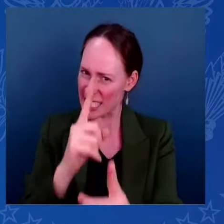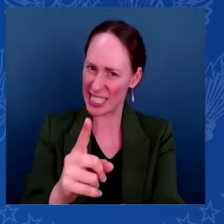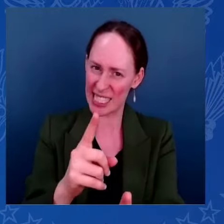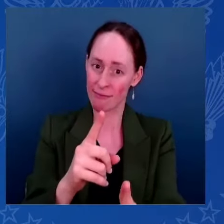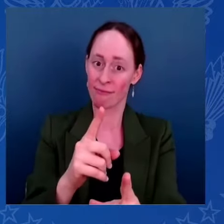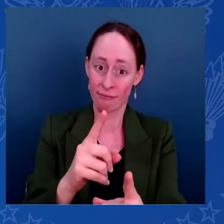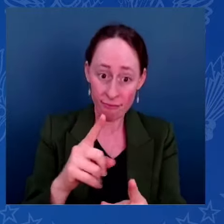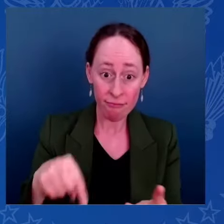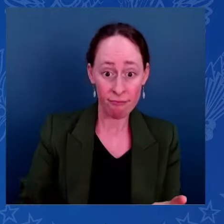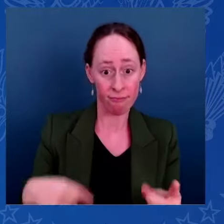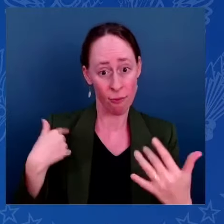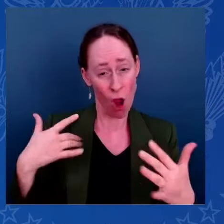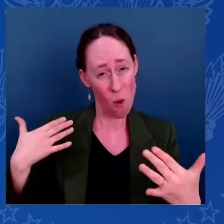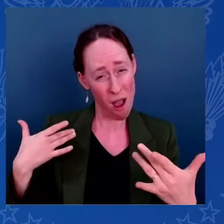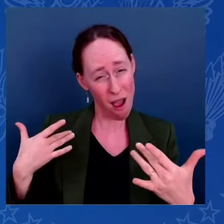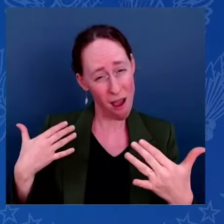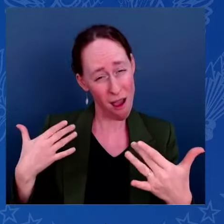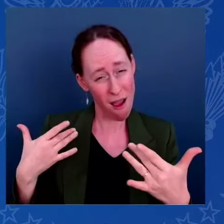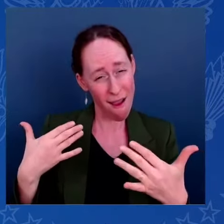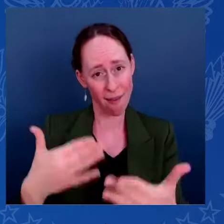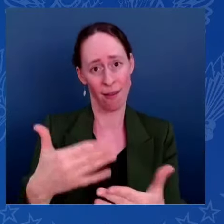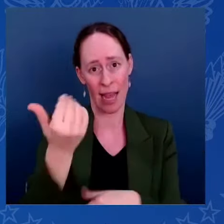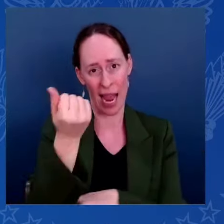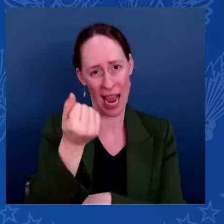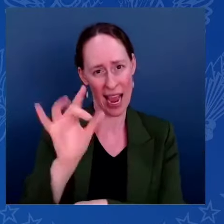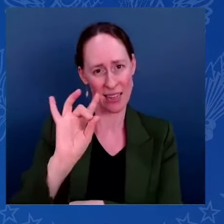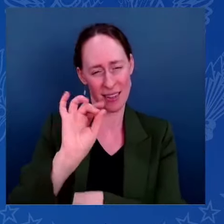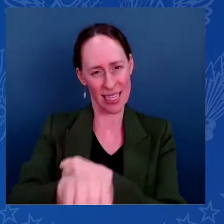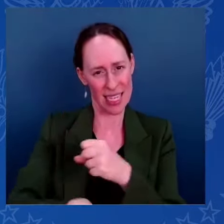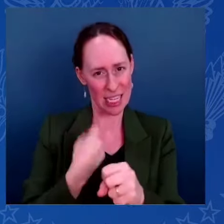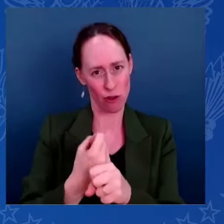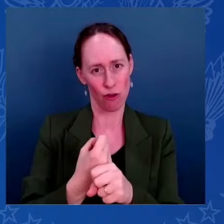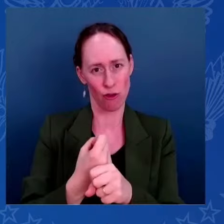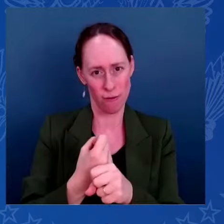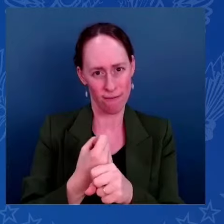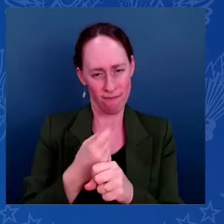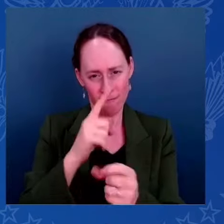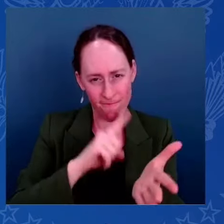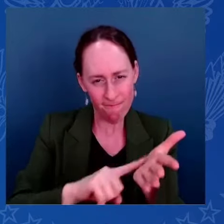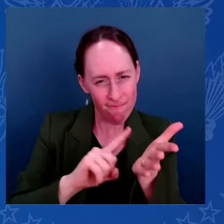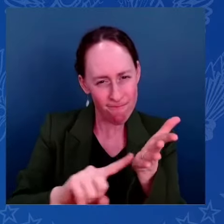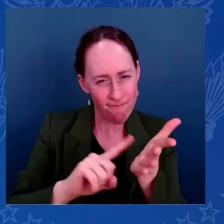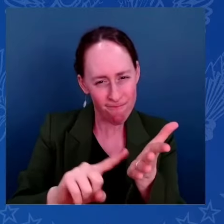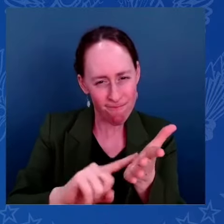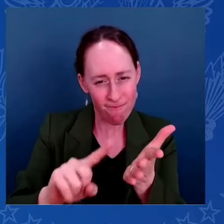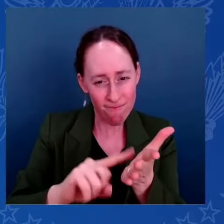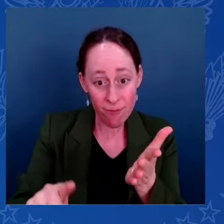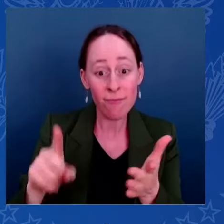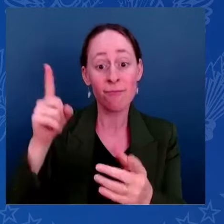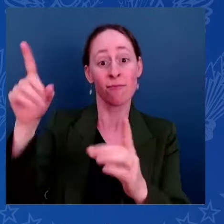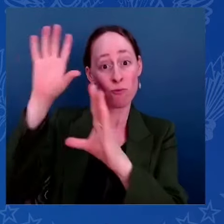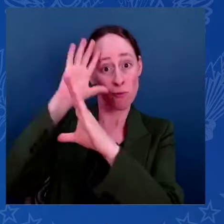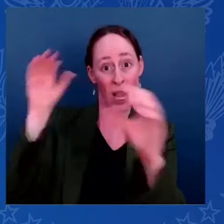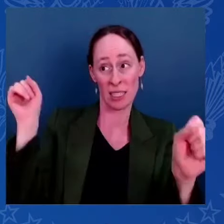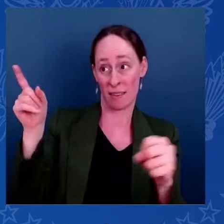Mr. President, eight years ago, just across town at the convention center, I was in the audience at the annual American Association